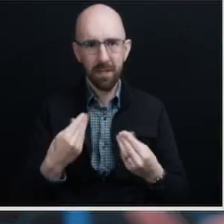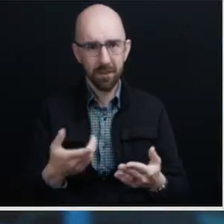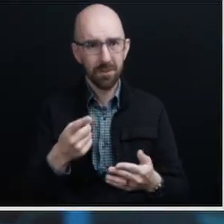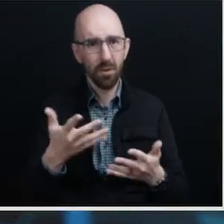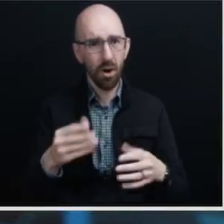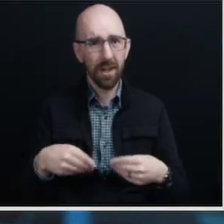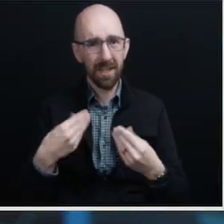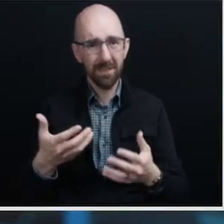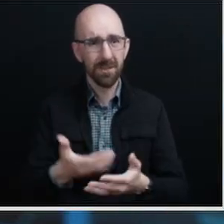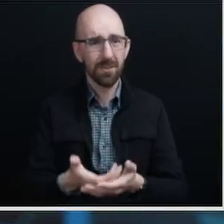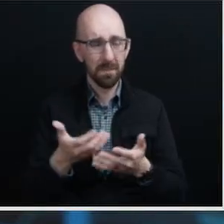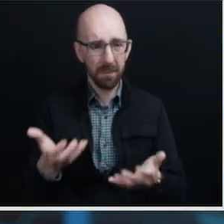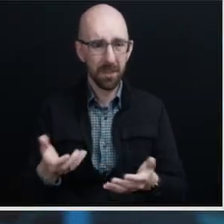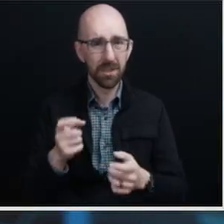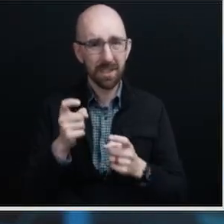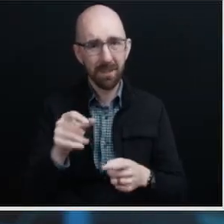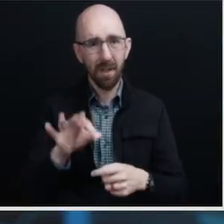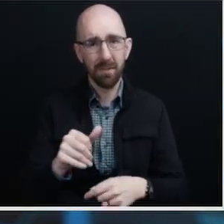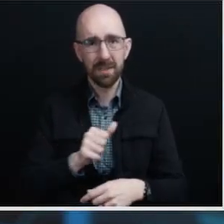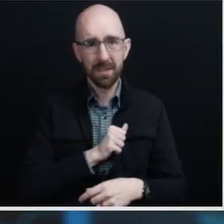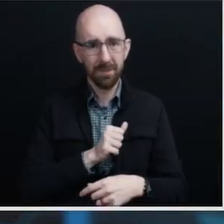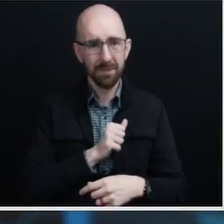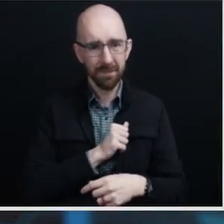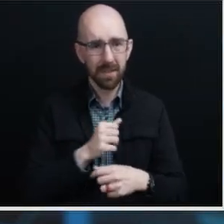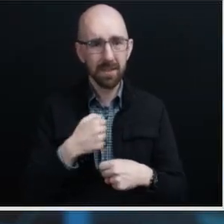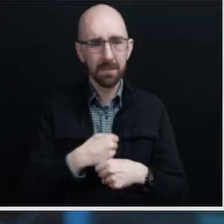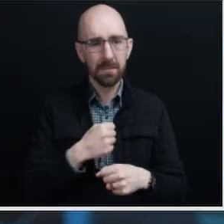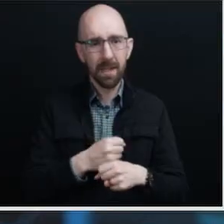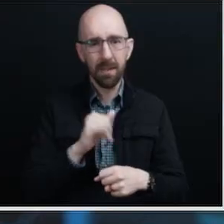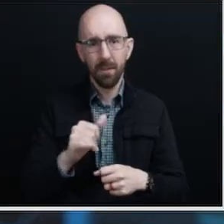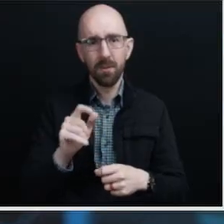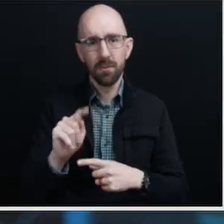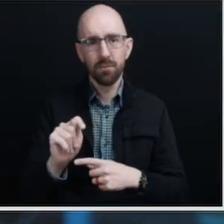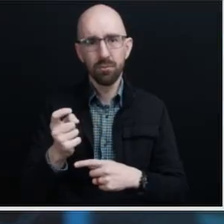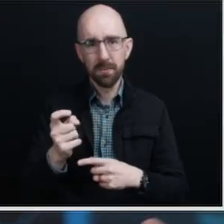I think gift of self of making it through this treatment just talking about her story and and